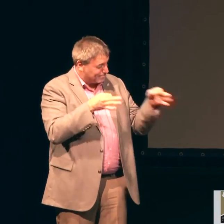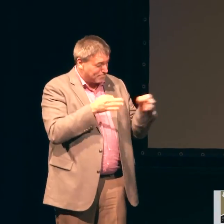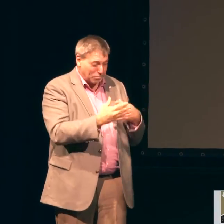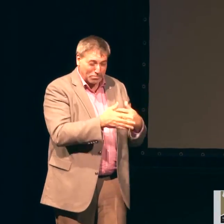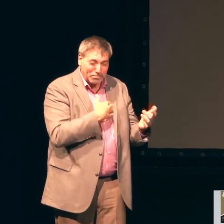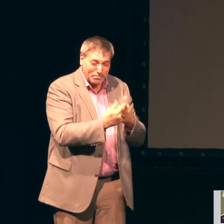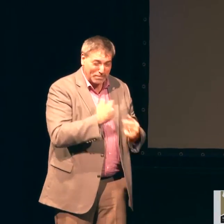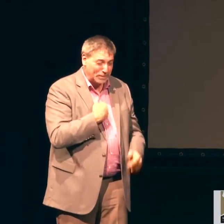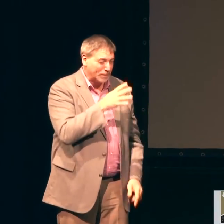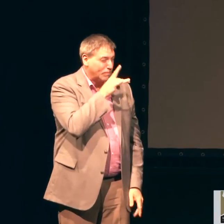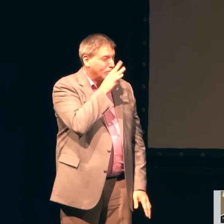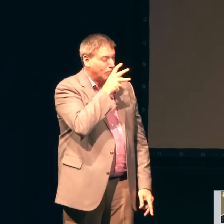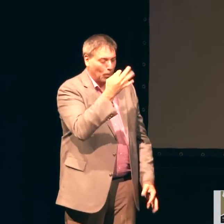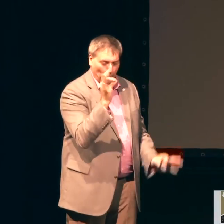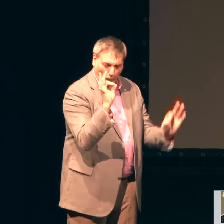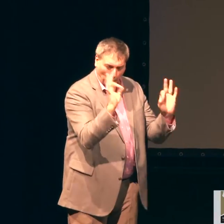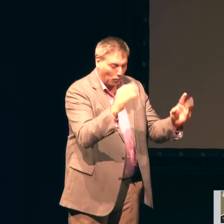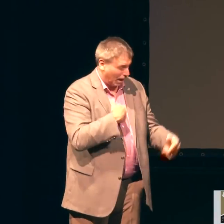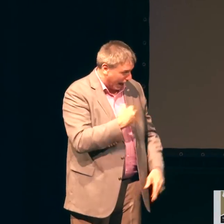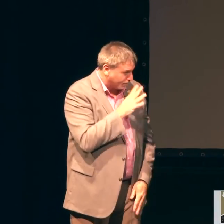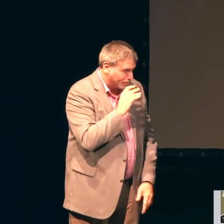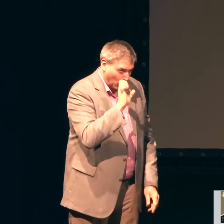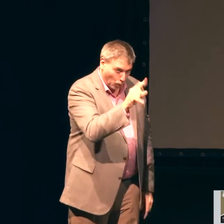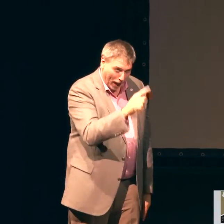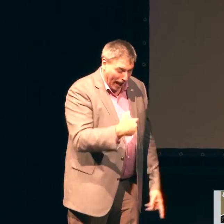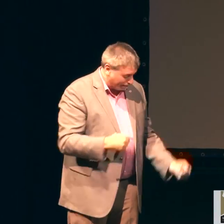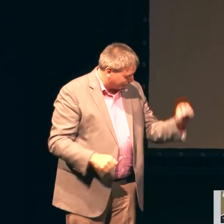explaining all this to the mother and I speak very